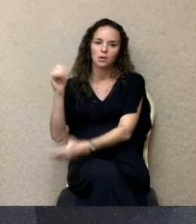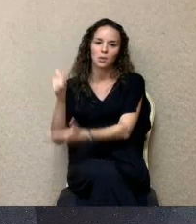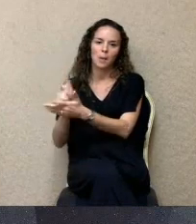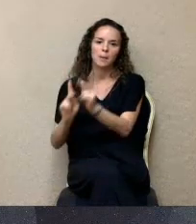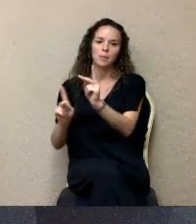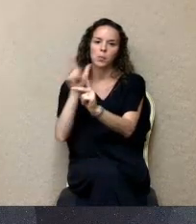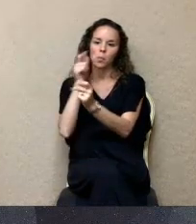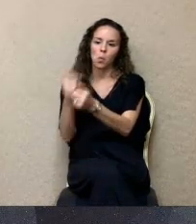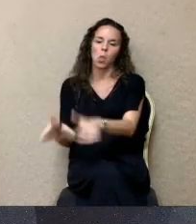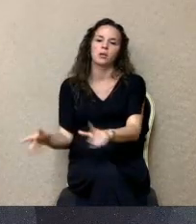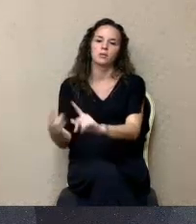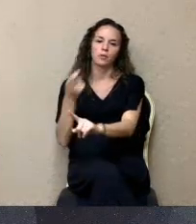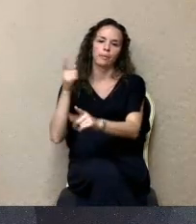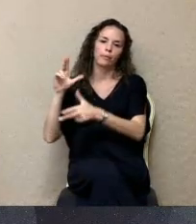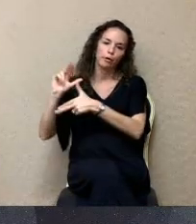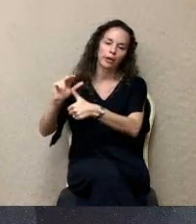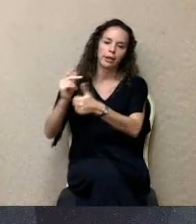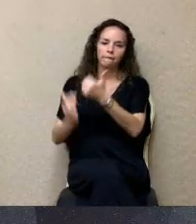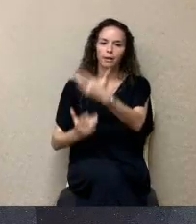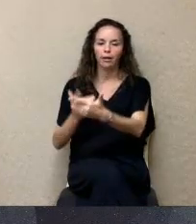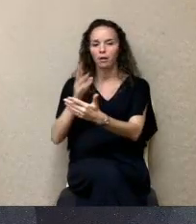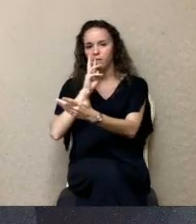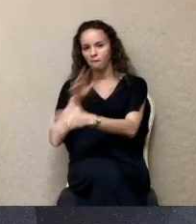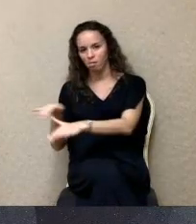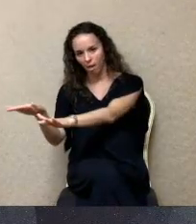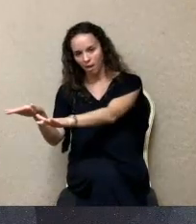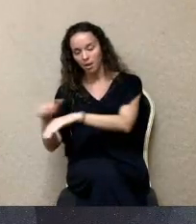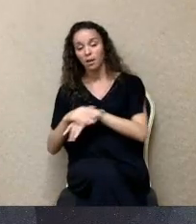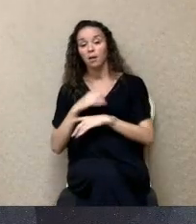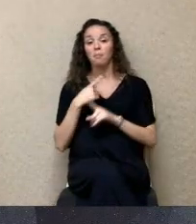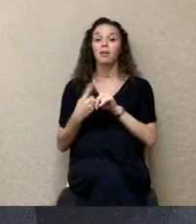And just a plug, again closing the gap, again that's Close,